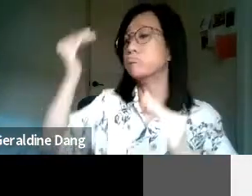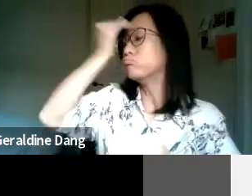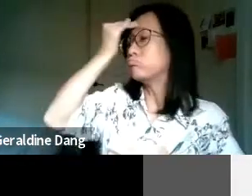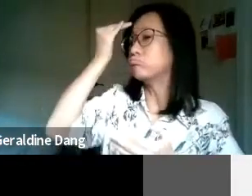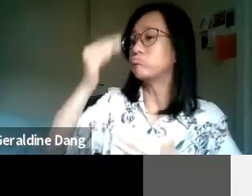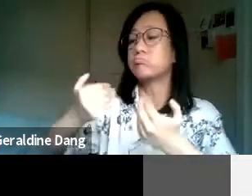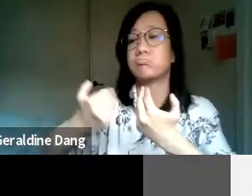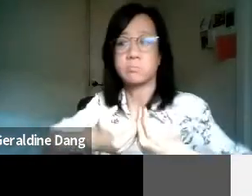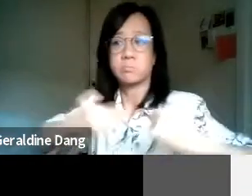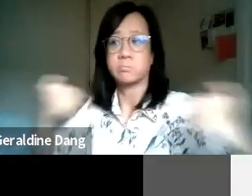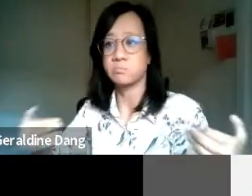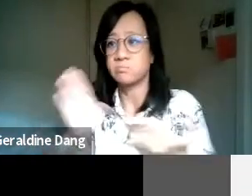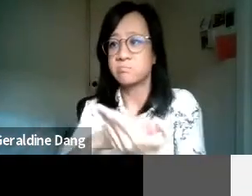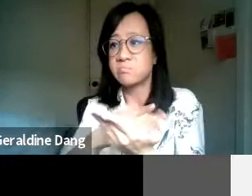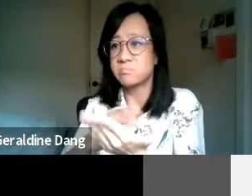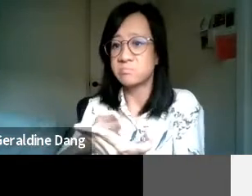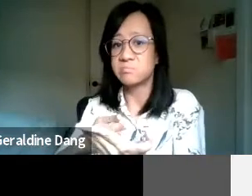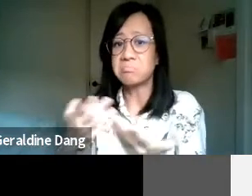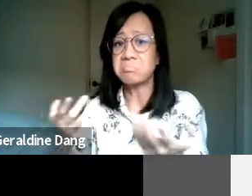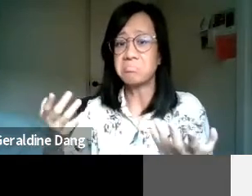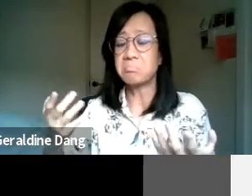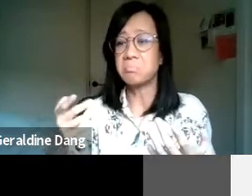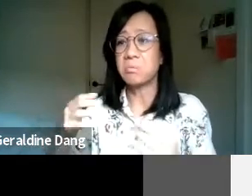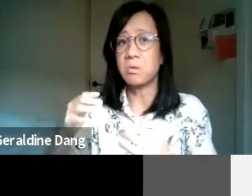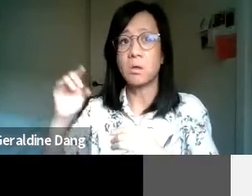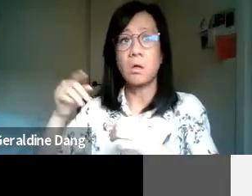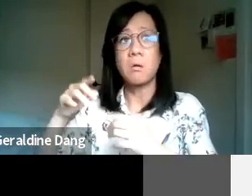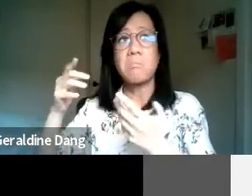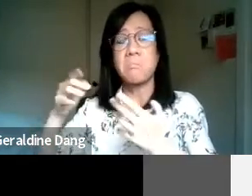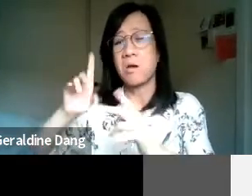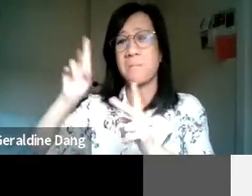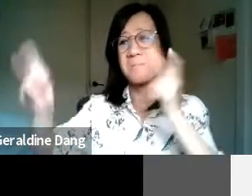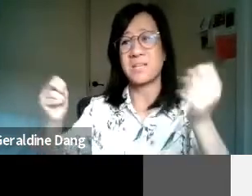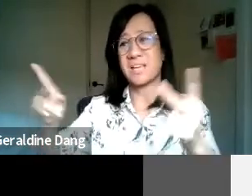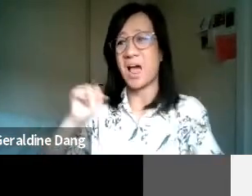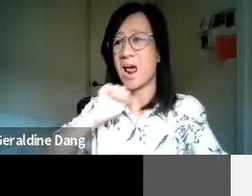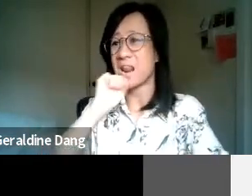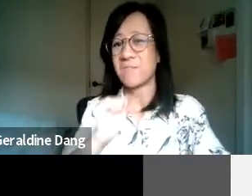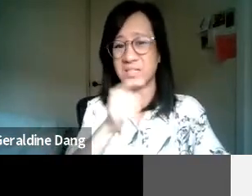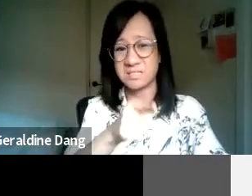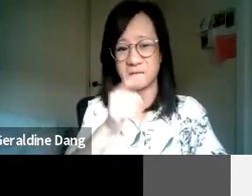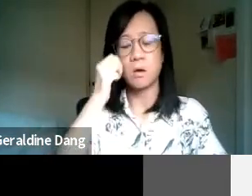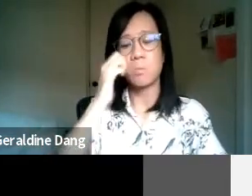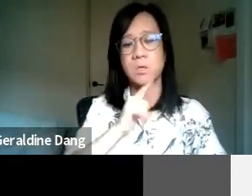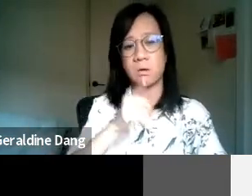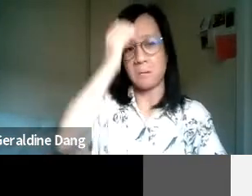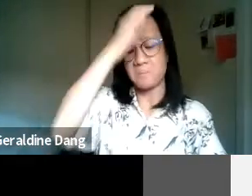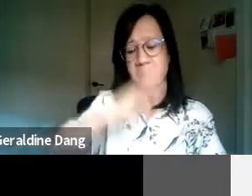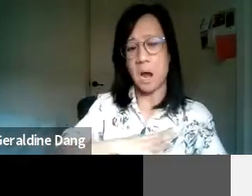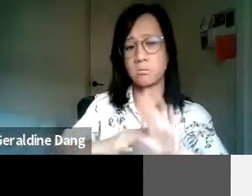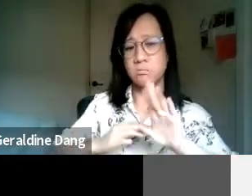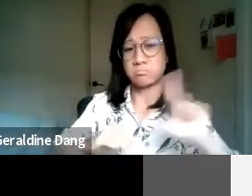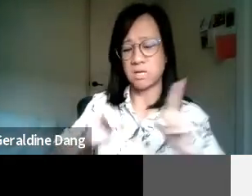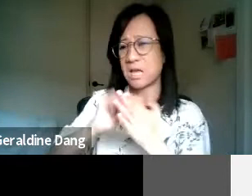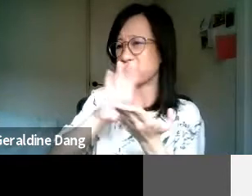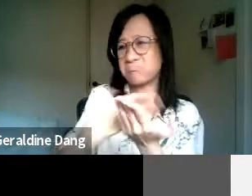Most people in that area prefer vegetarian so he would separate meat and vegetarian food